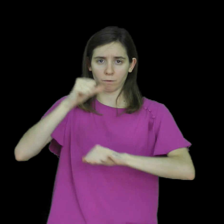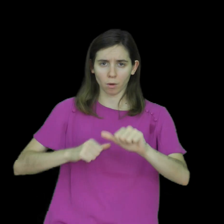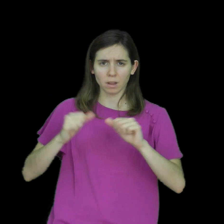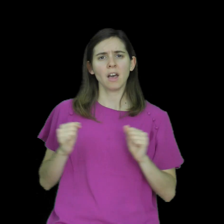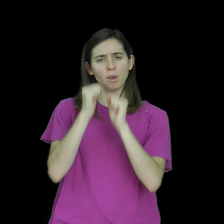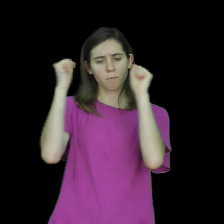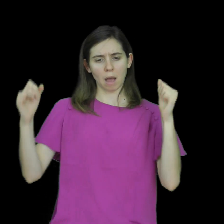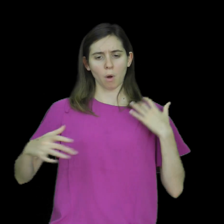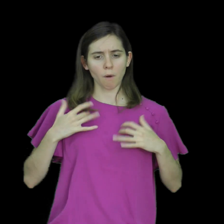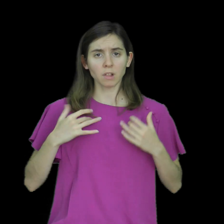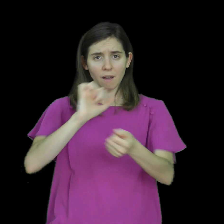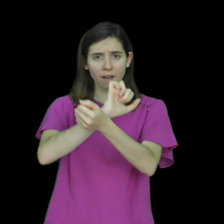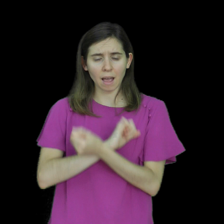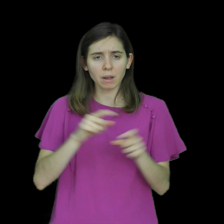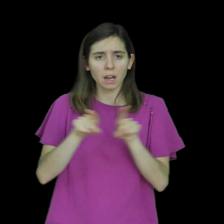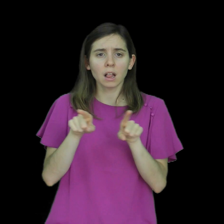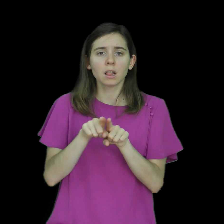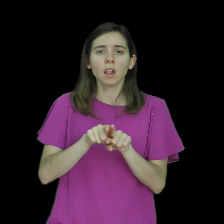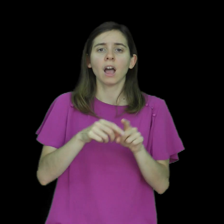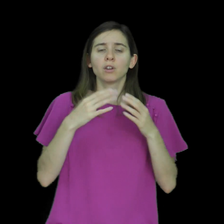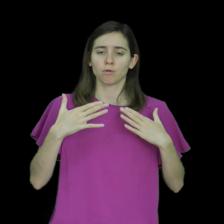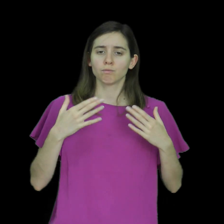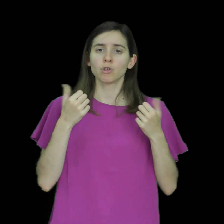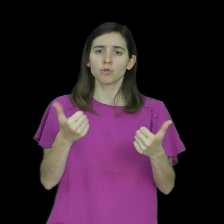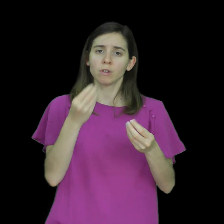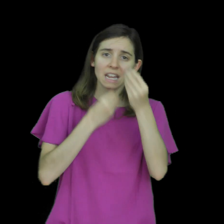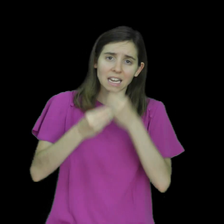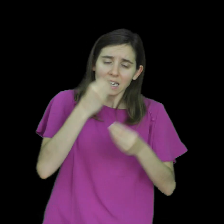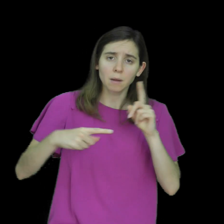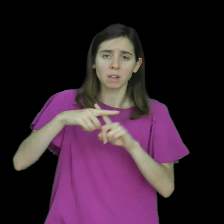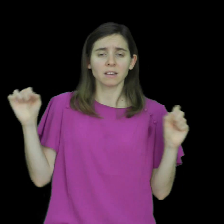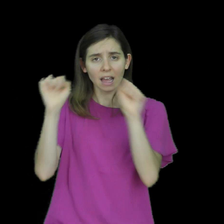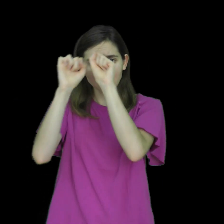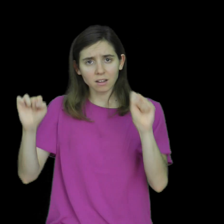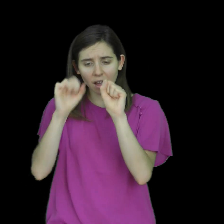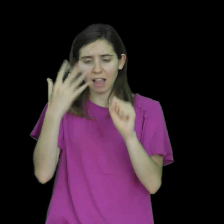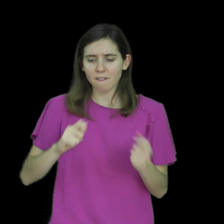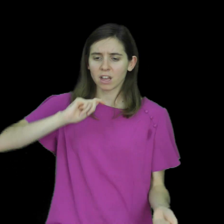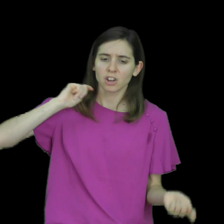such as nutrition and exercise have transformed their bodies, lives, and